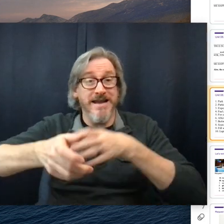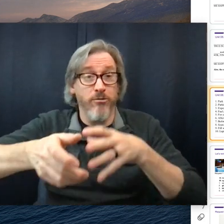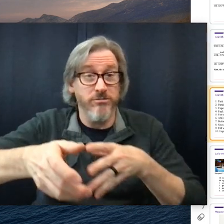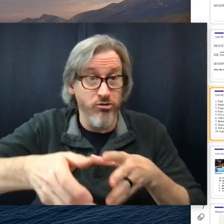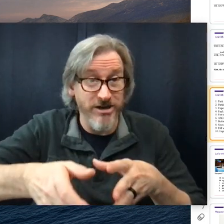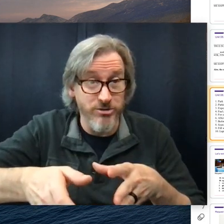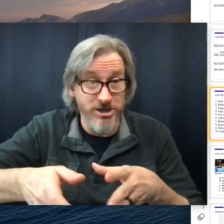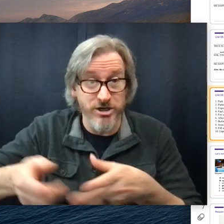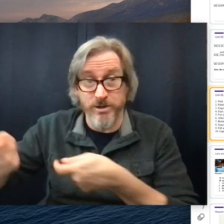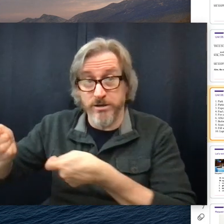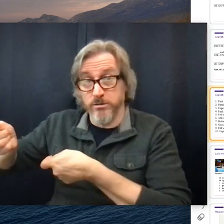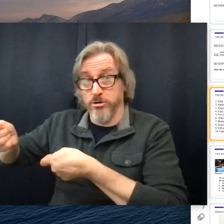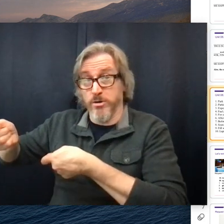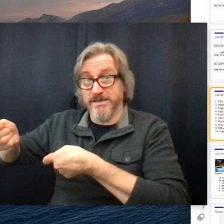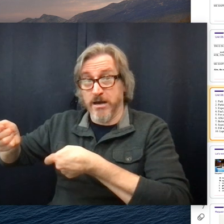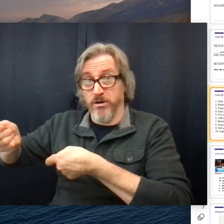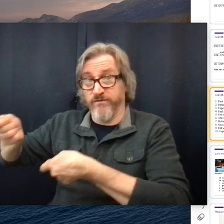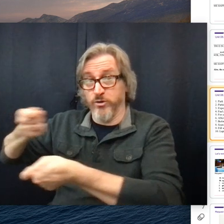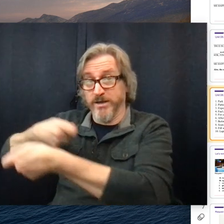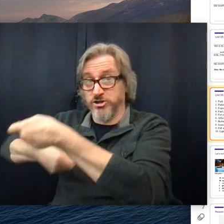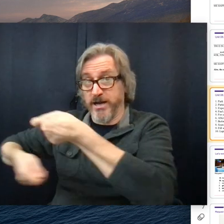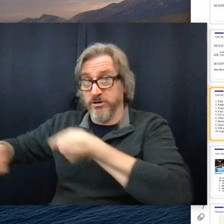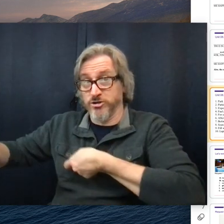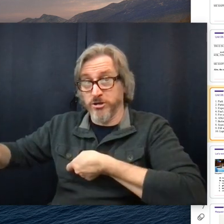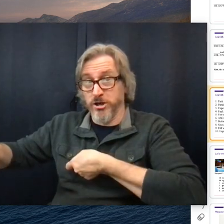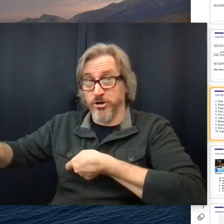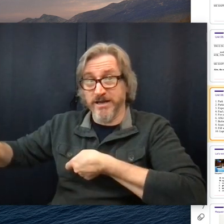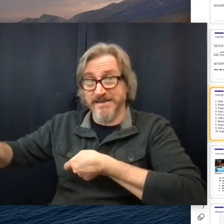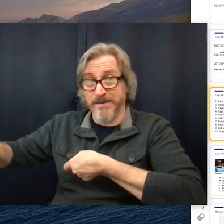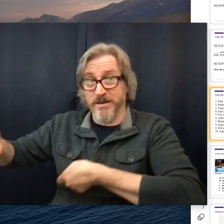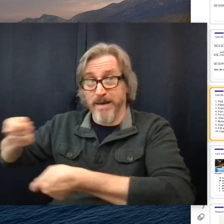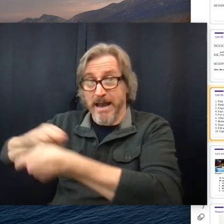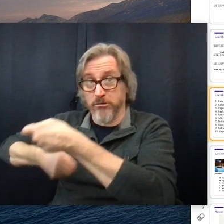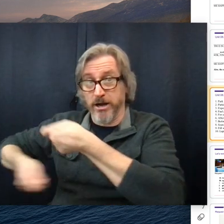now don't read too much into it notice how if you exchange you're getting the same thing back